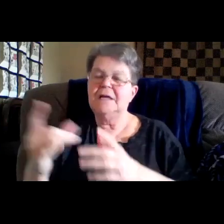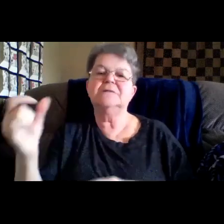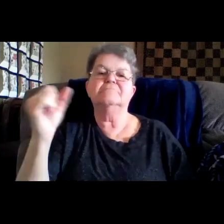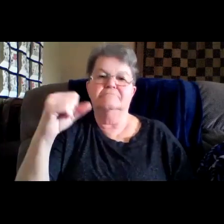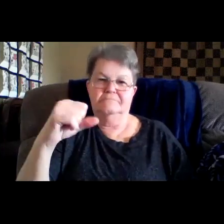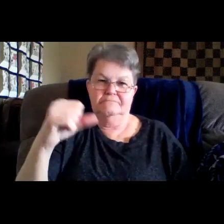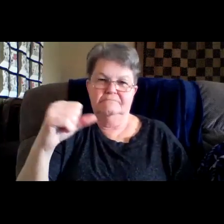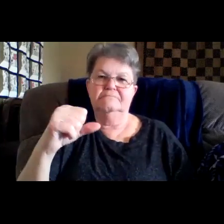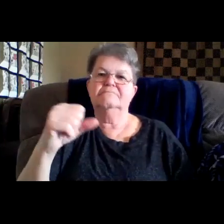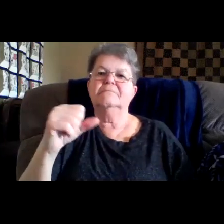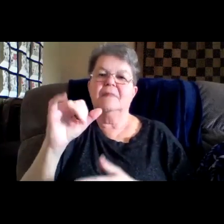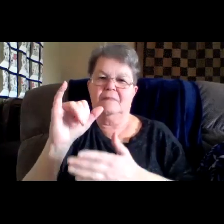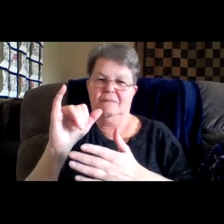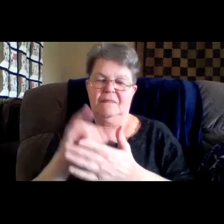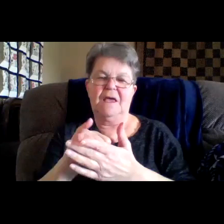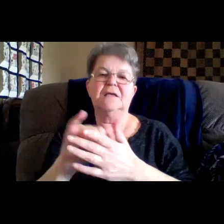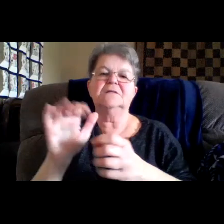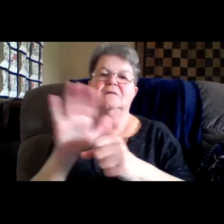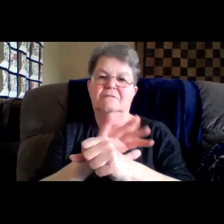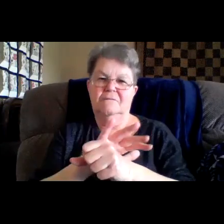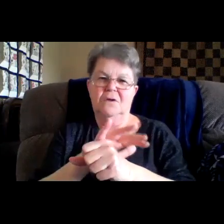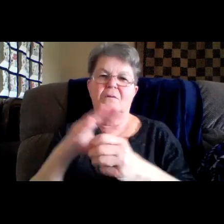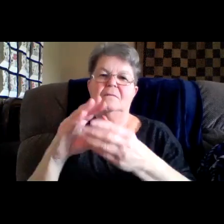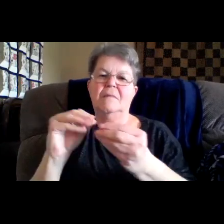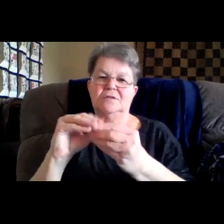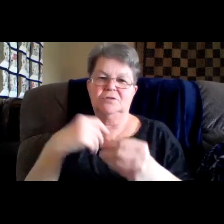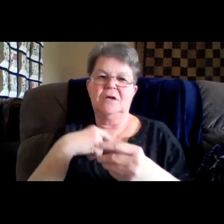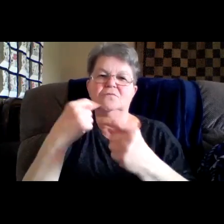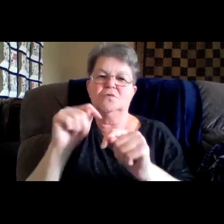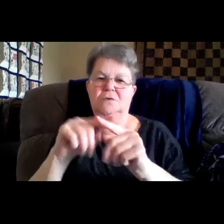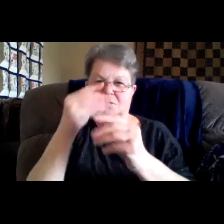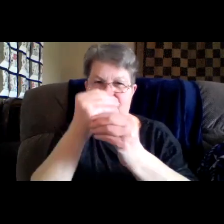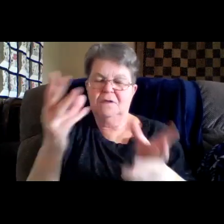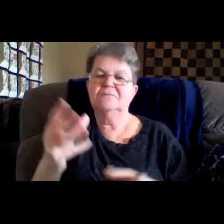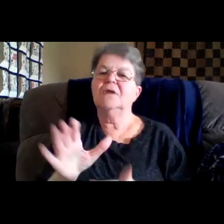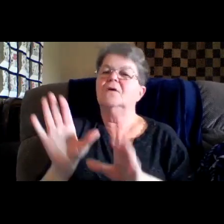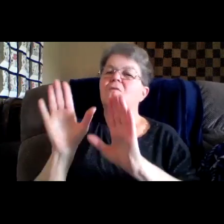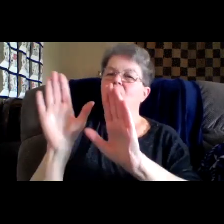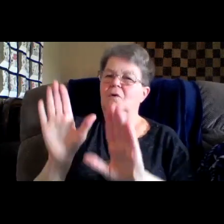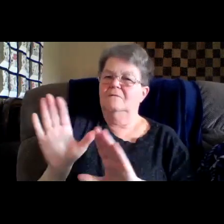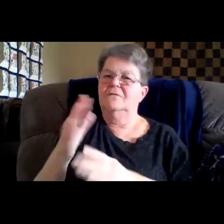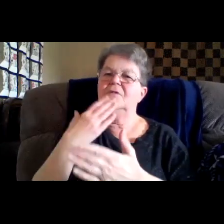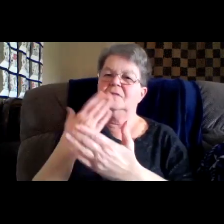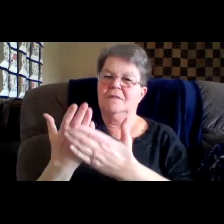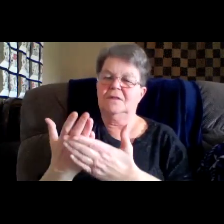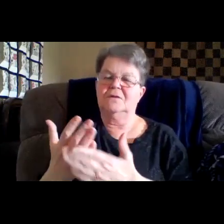[Leonard] Yes, exactly. That's the only message I try to convey. [Tina] Wonderful. Good. All right.